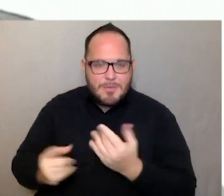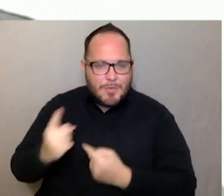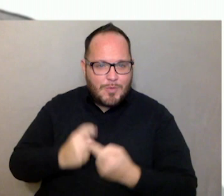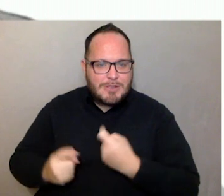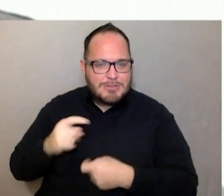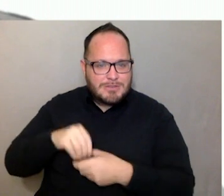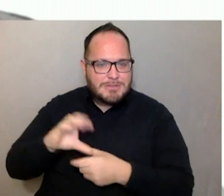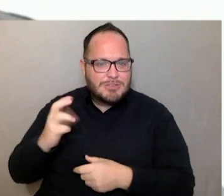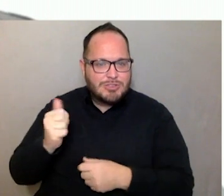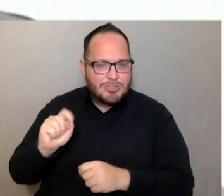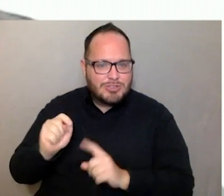THE CHAT. I'M GOING TO